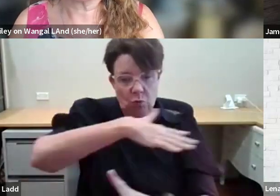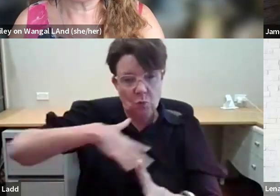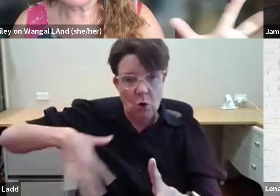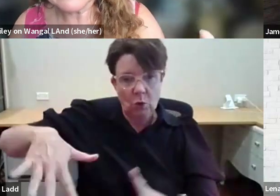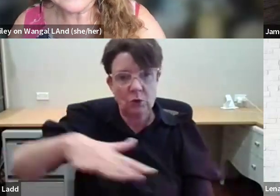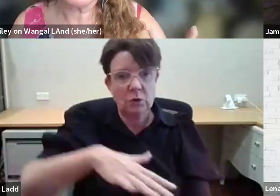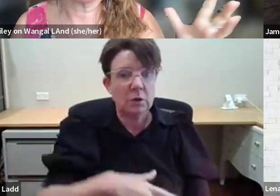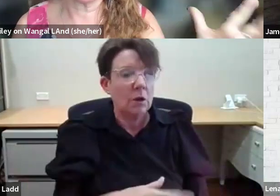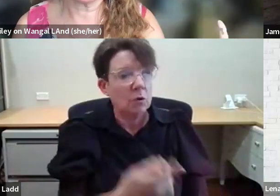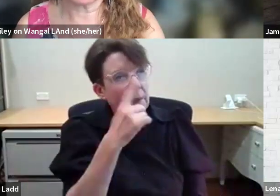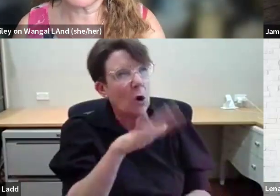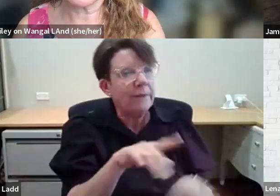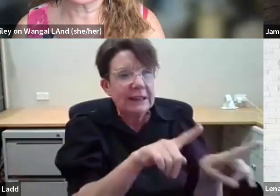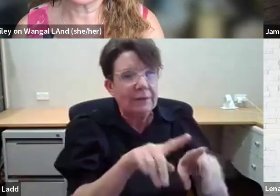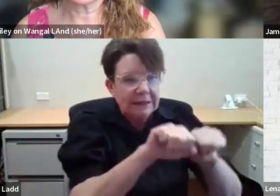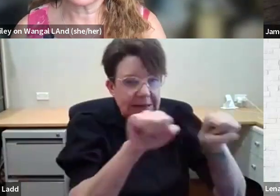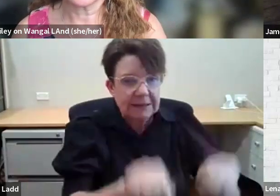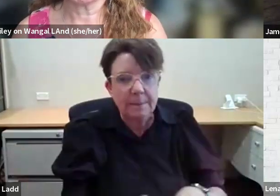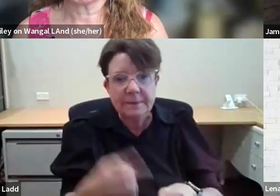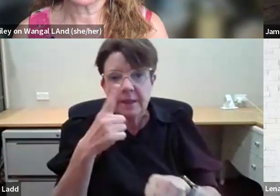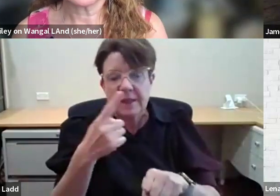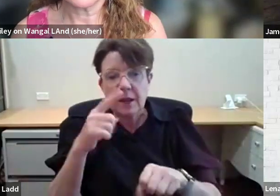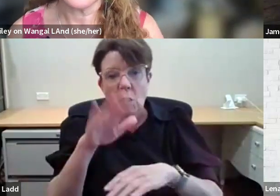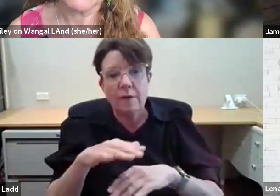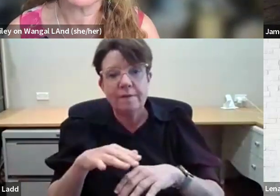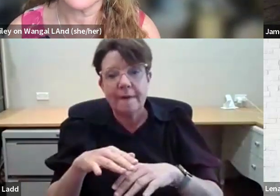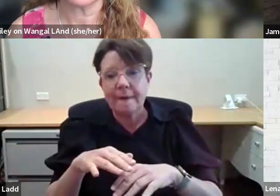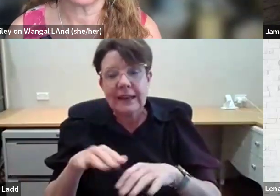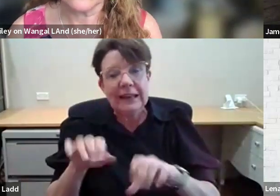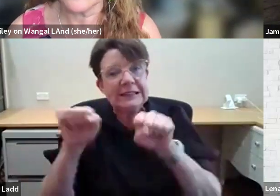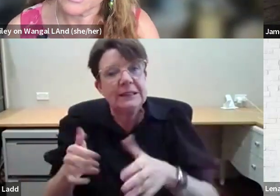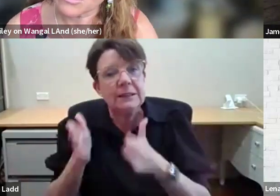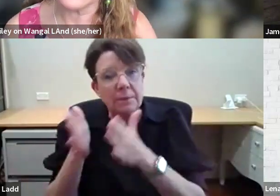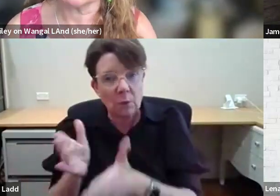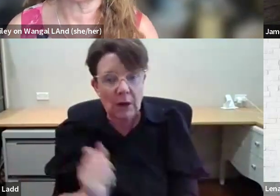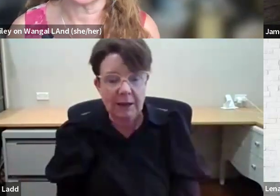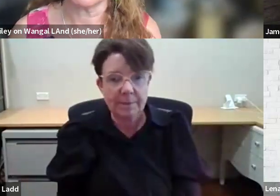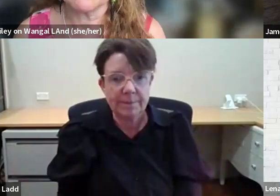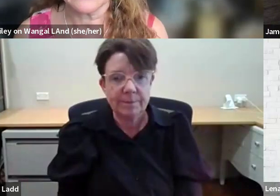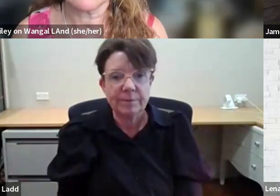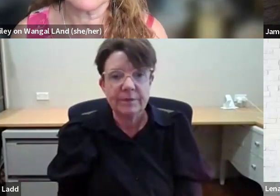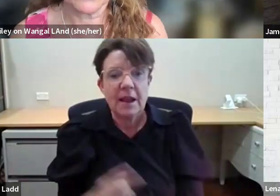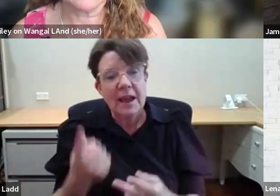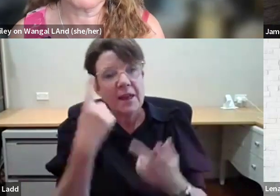little bit further advance in my experience than the arts sector, so I am really keen that we